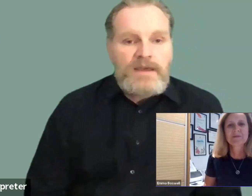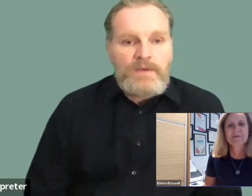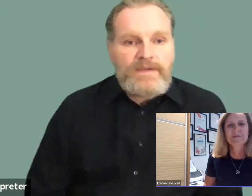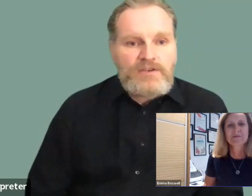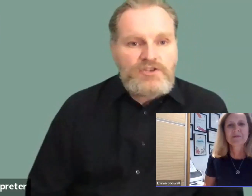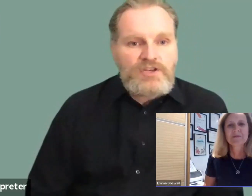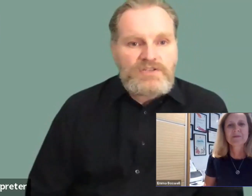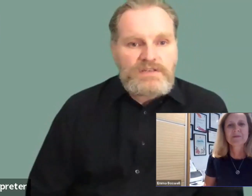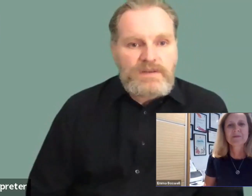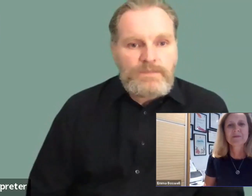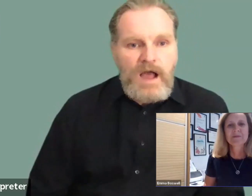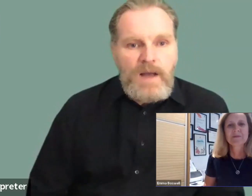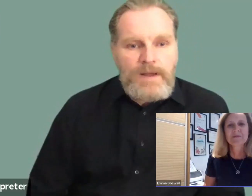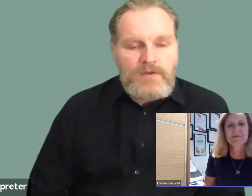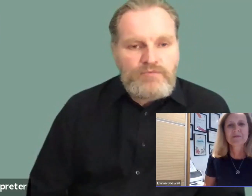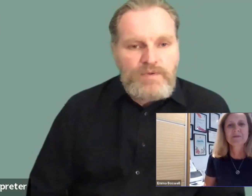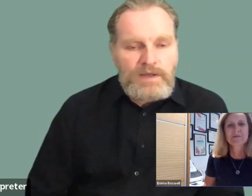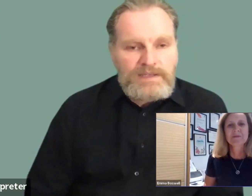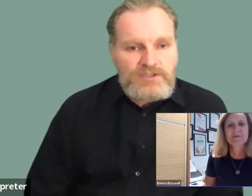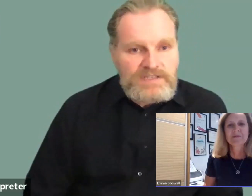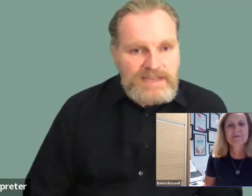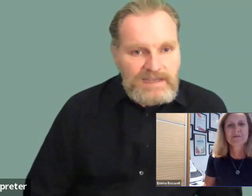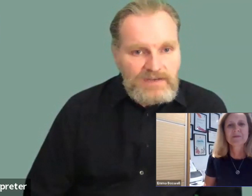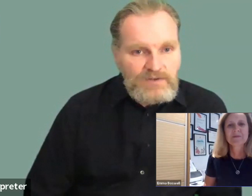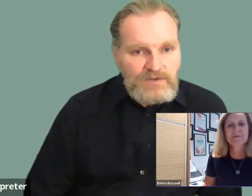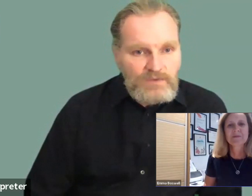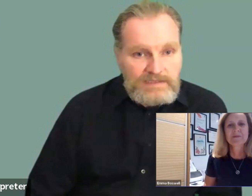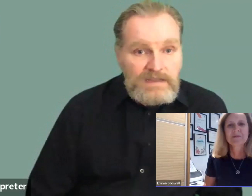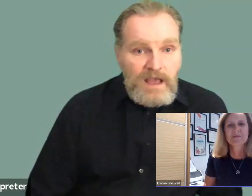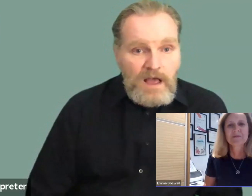Now, if I can just rewind just a second on that: